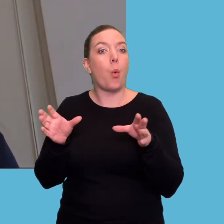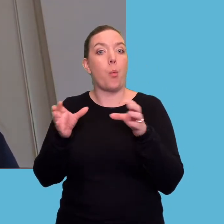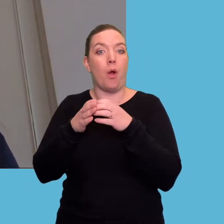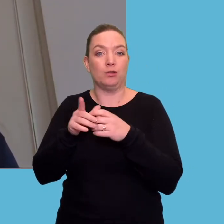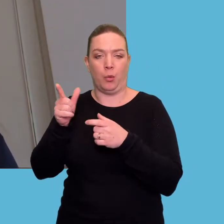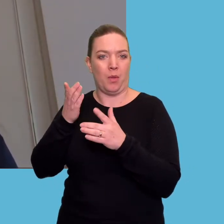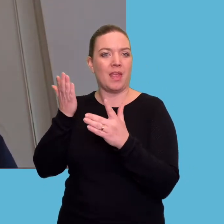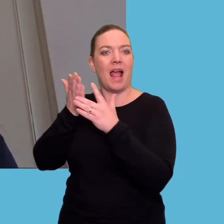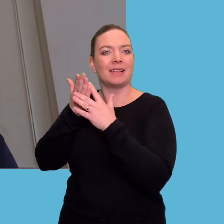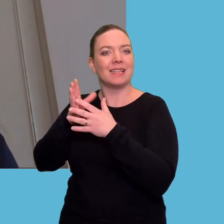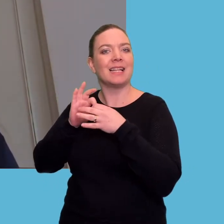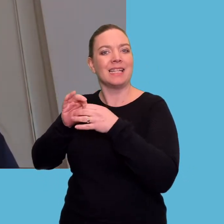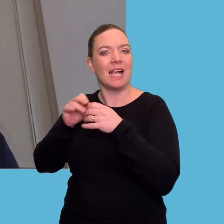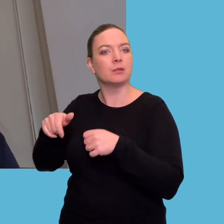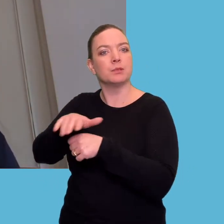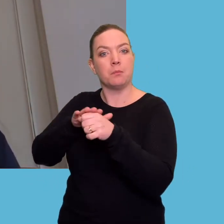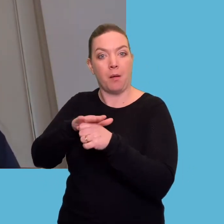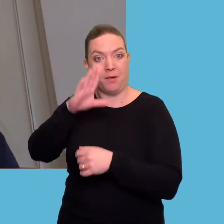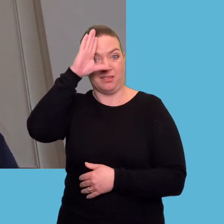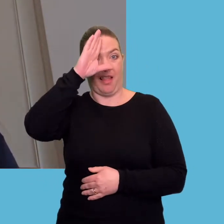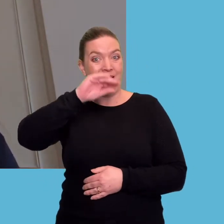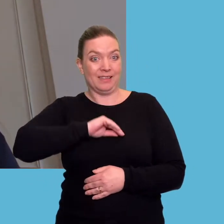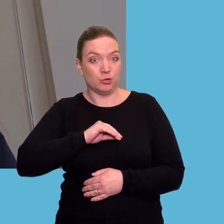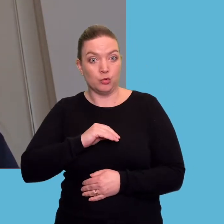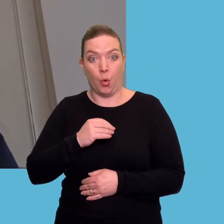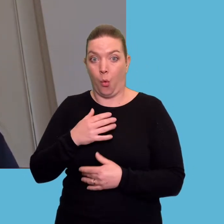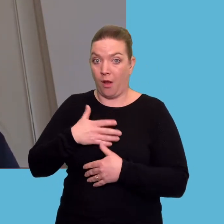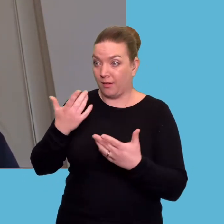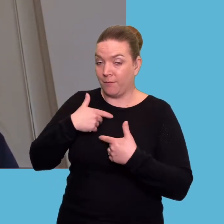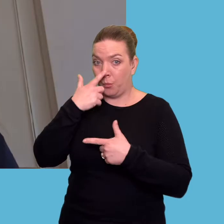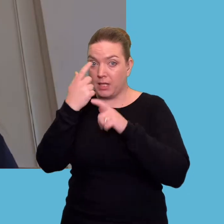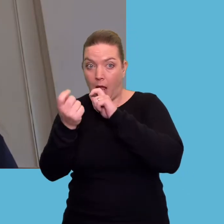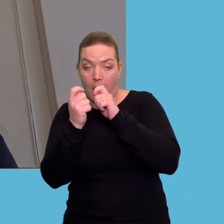events and workshops with the Access Engagement Department, do let us know if there's anything